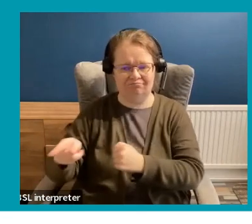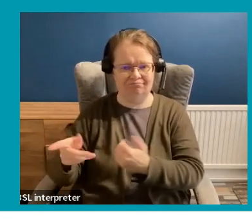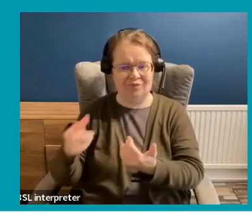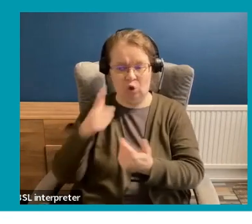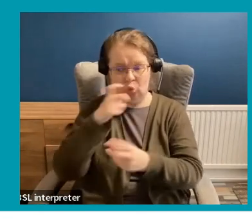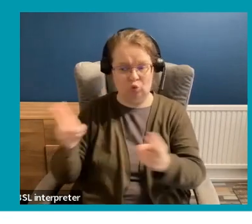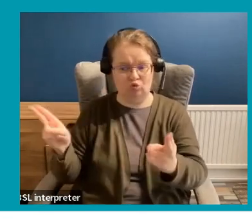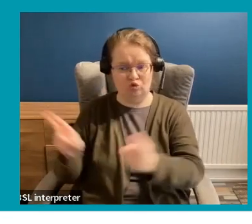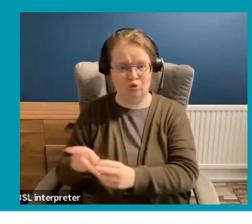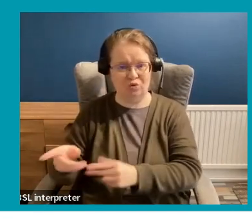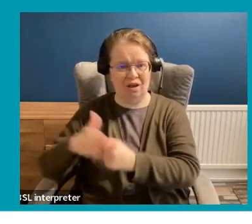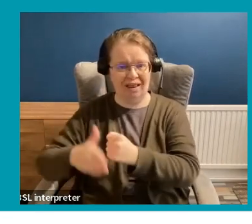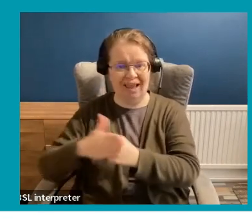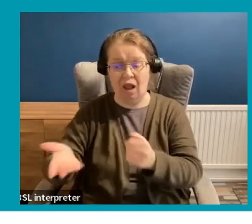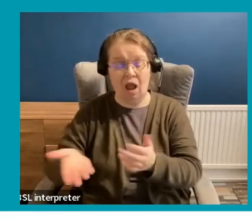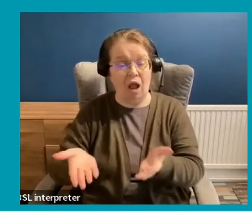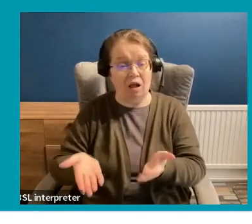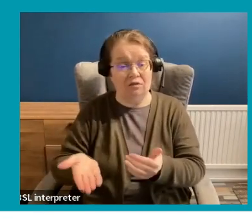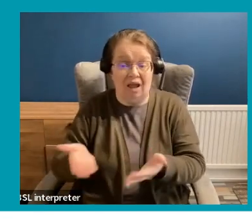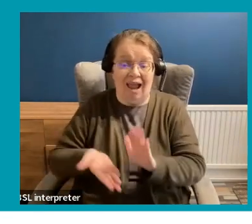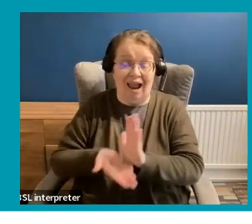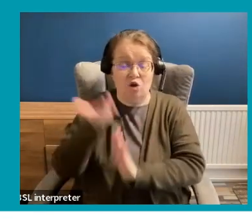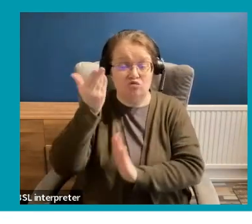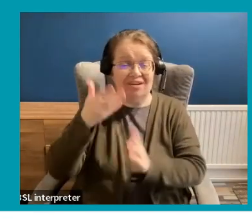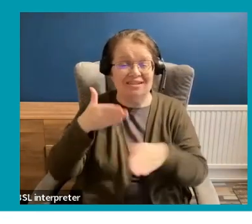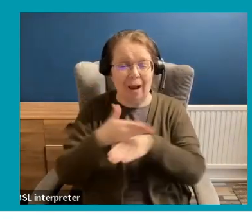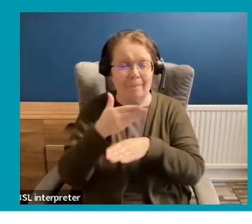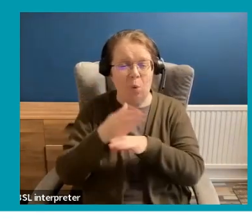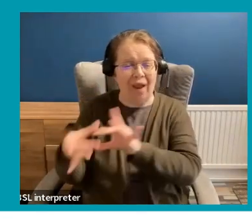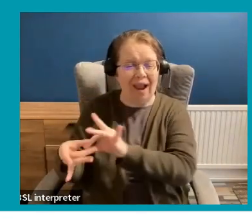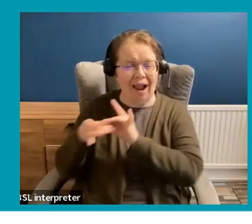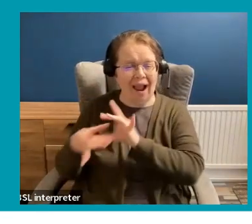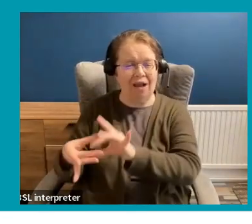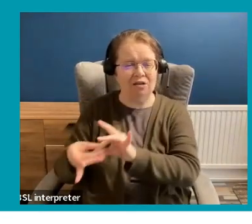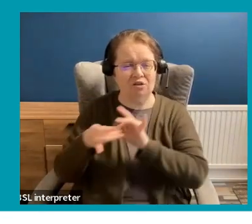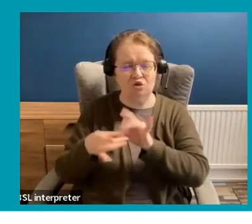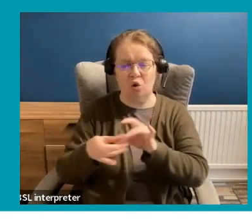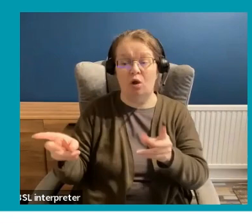or increase employee engagement and one of my clients they were saving